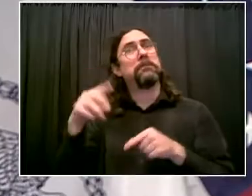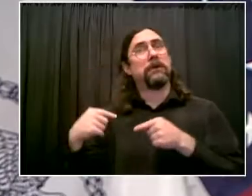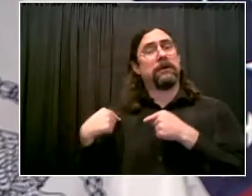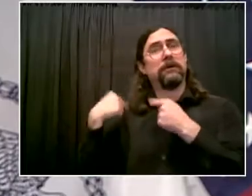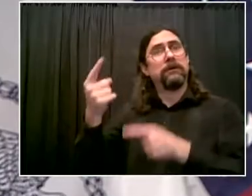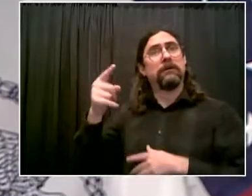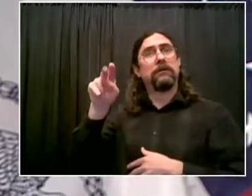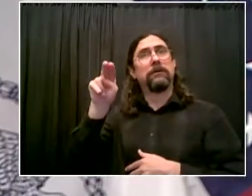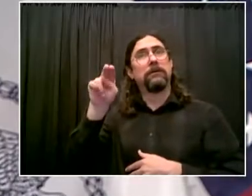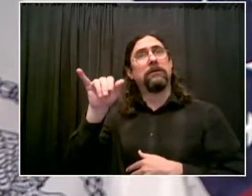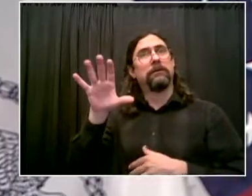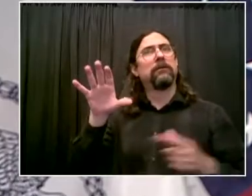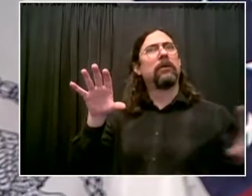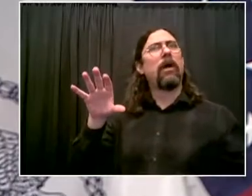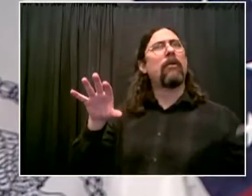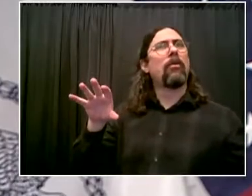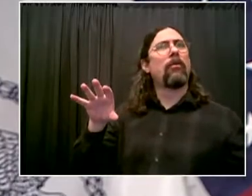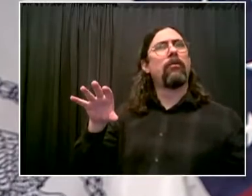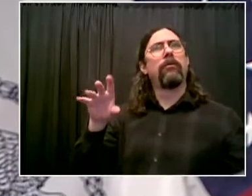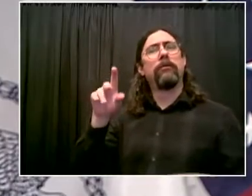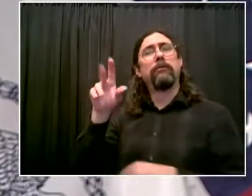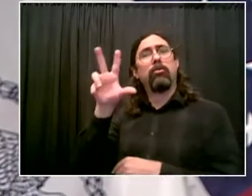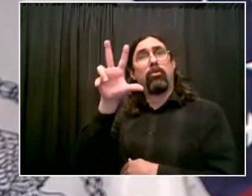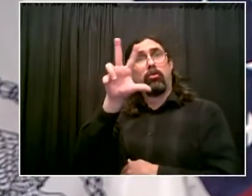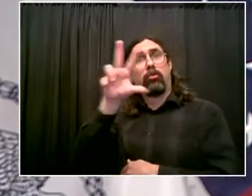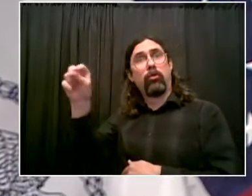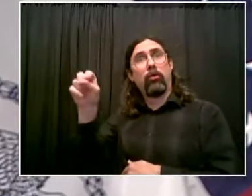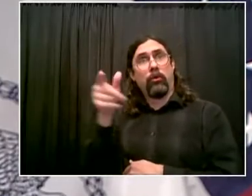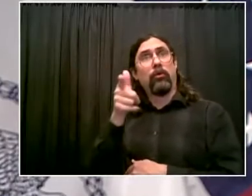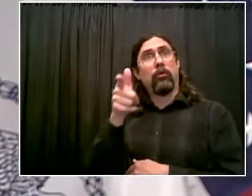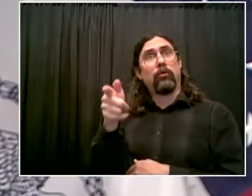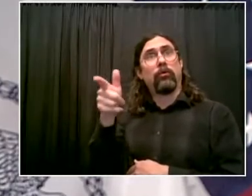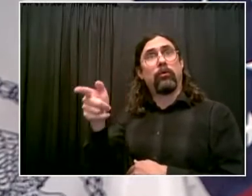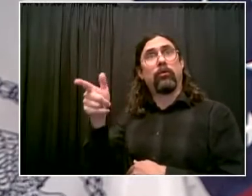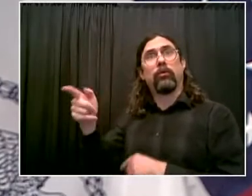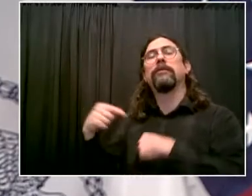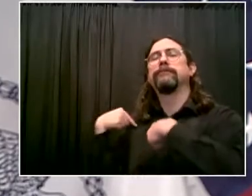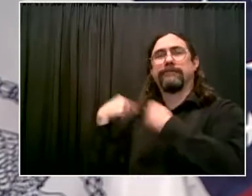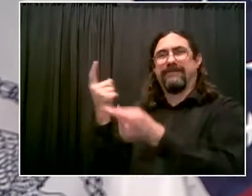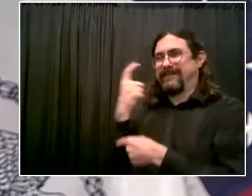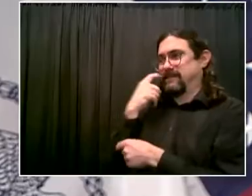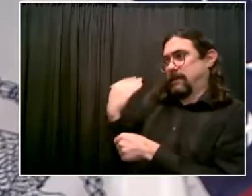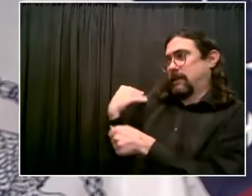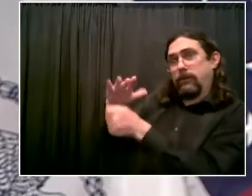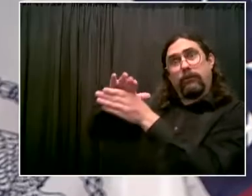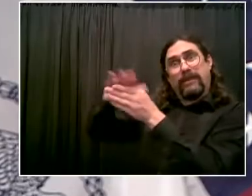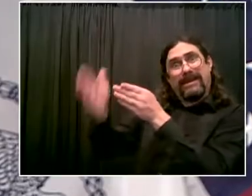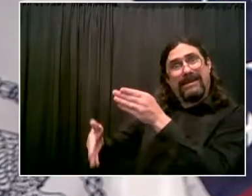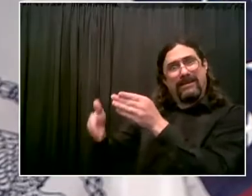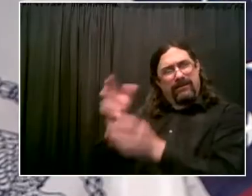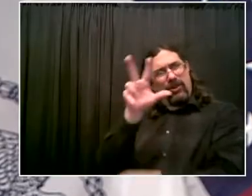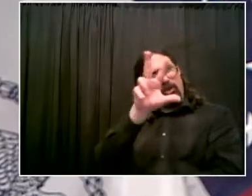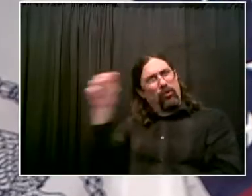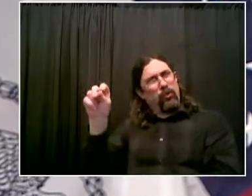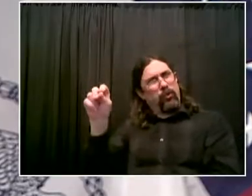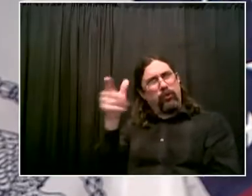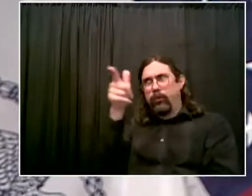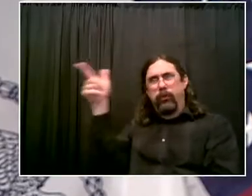COMMUNITY IN REDUCING VIOLENCE OVER THE STREETS. WE HAVE 30 SHOOTINGS OVER THE WKEEEND. HOWDY MEASURE THAT EFFECTIVENESS OR IS THERE A